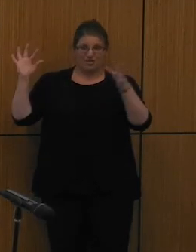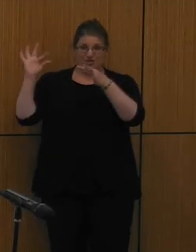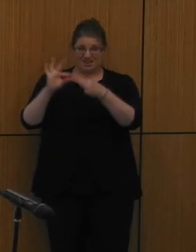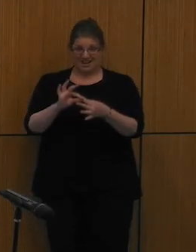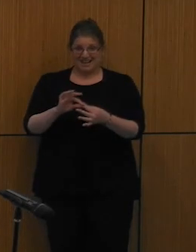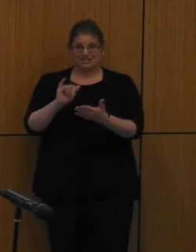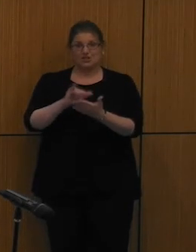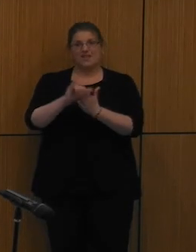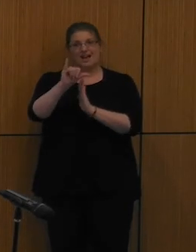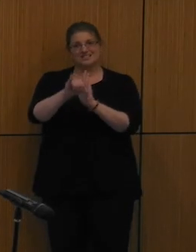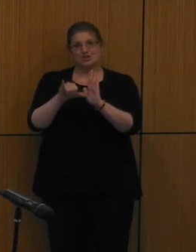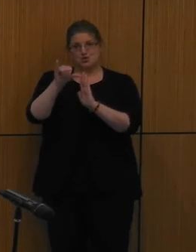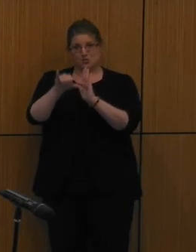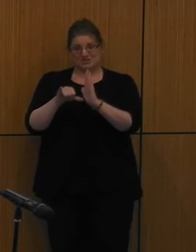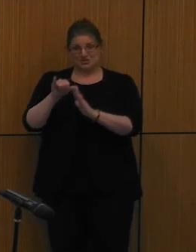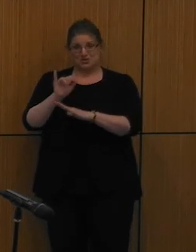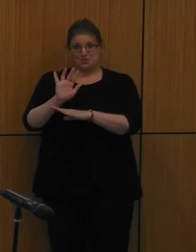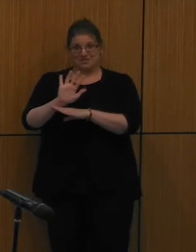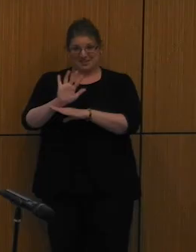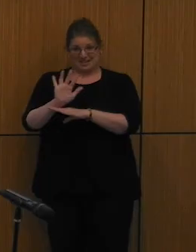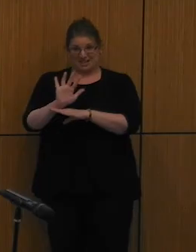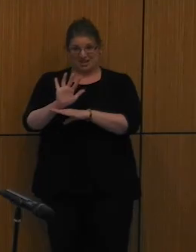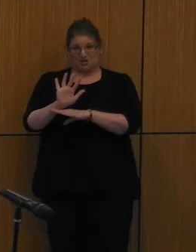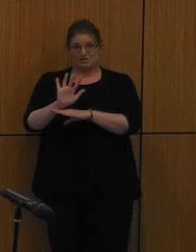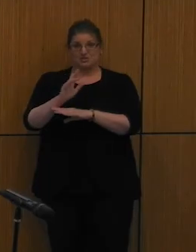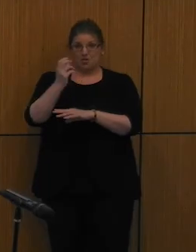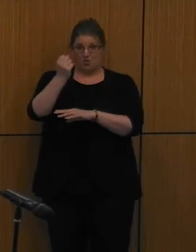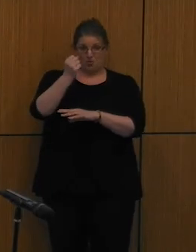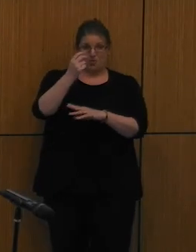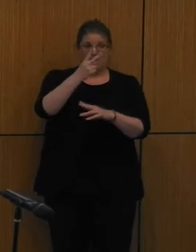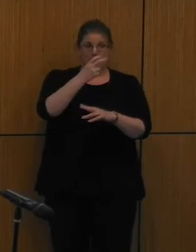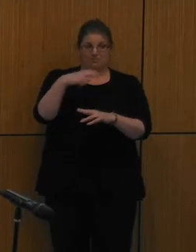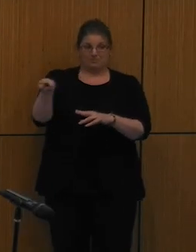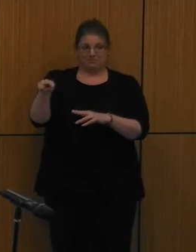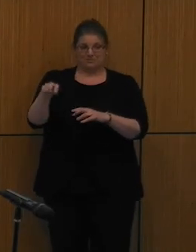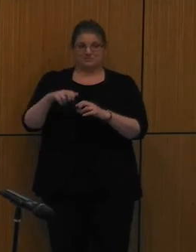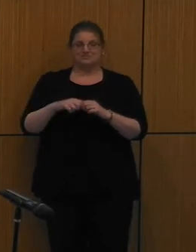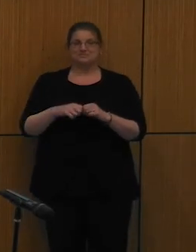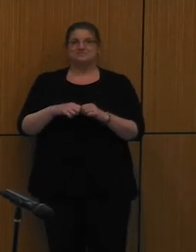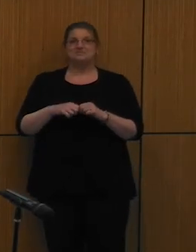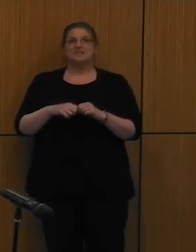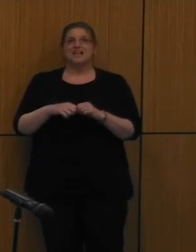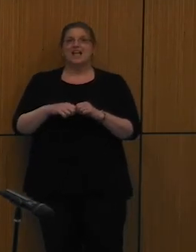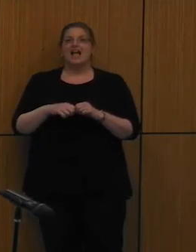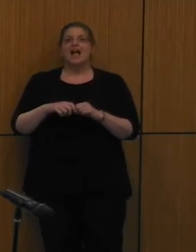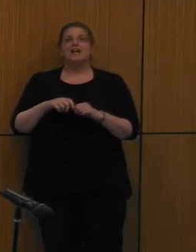So I'm going to escape out of this and go to the YouTube video. And it's a minute Earth video because,